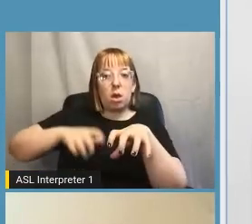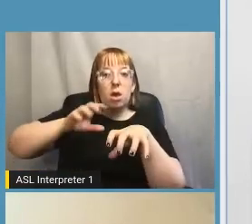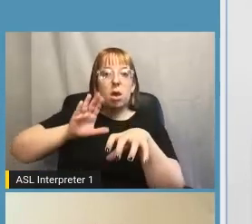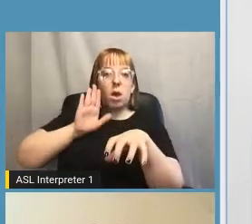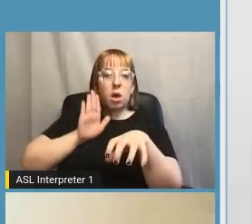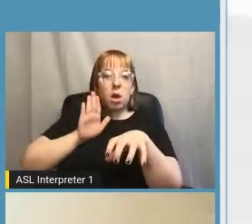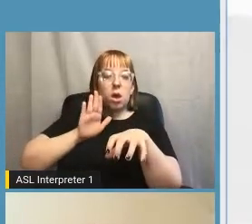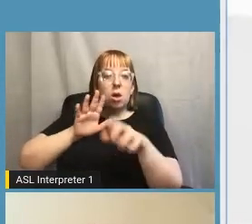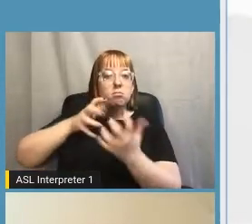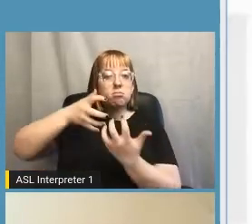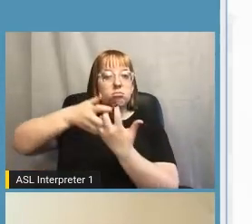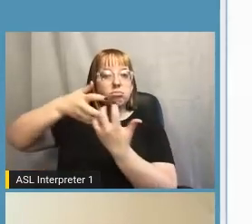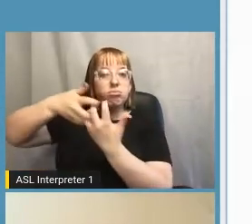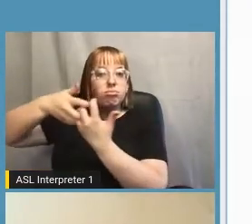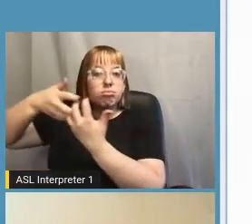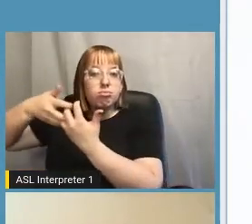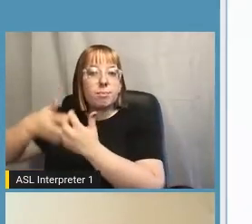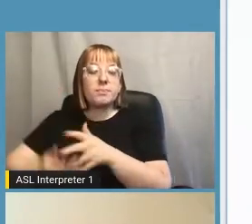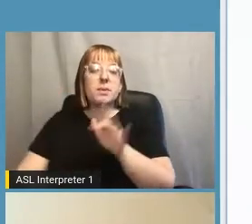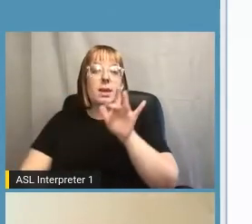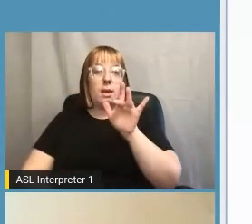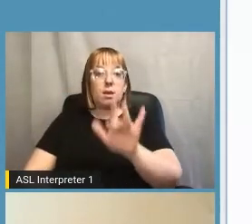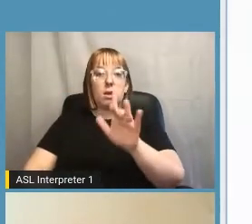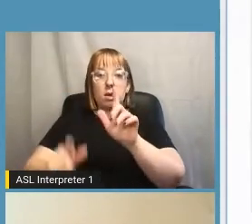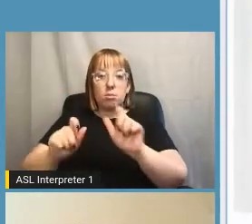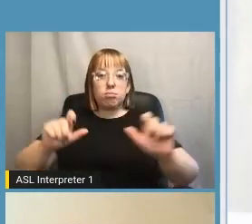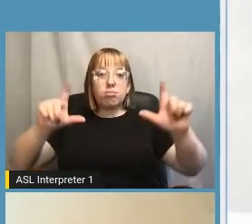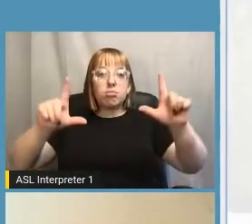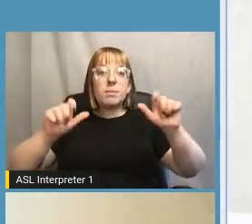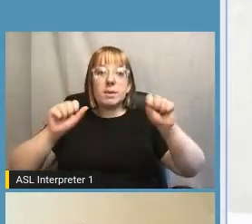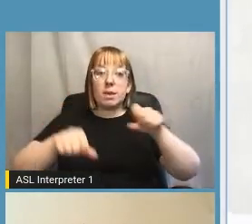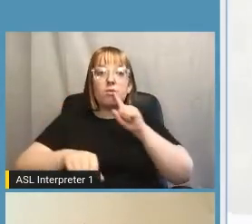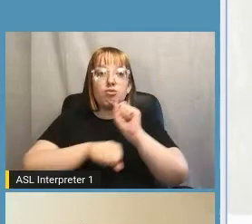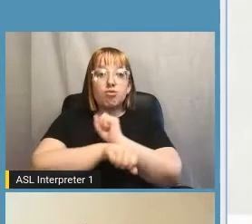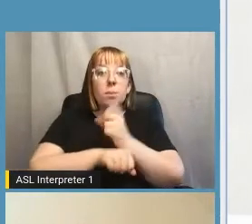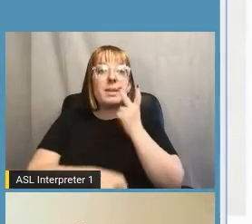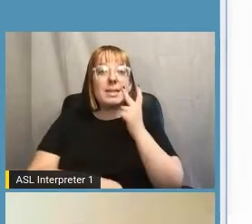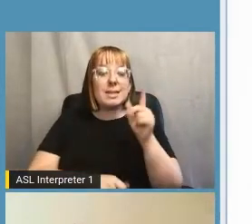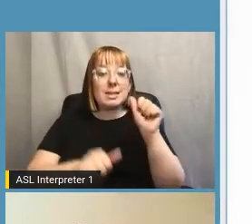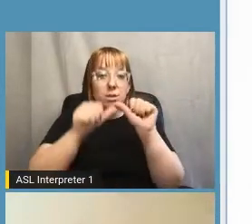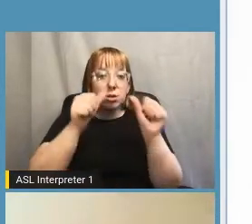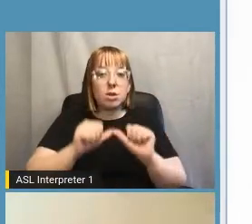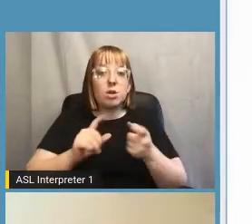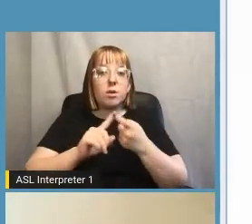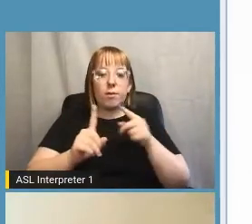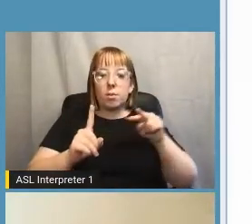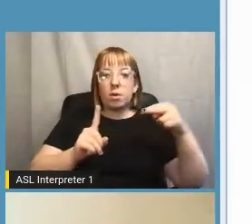and when you click on it you can actually see the sculpture from different angles and it has some